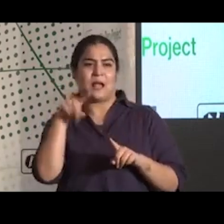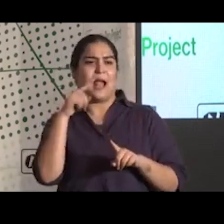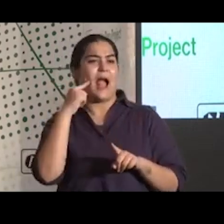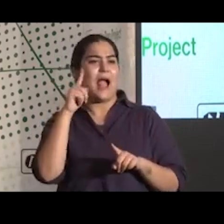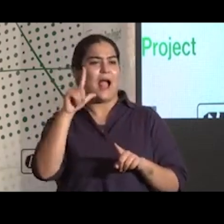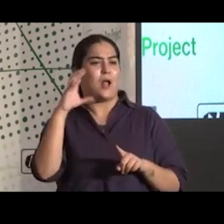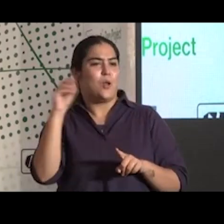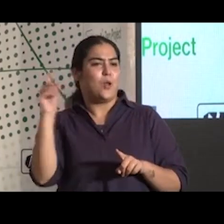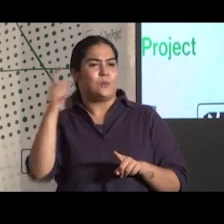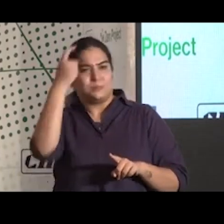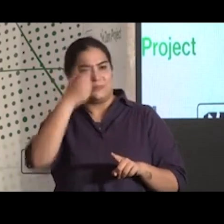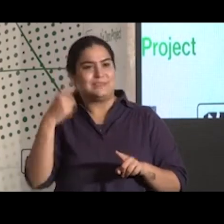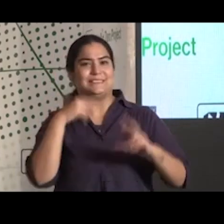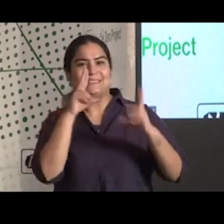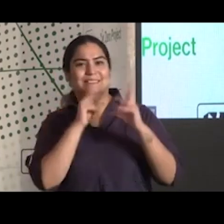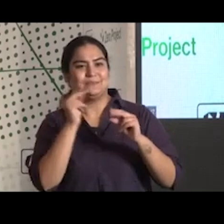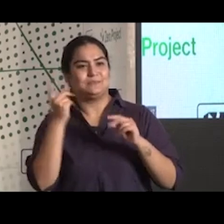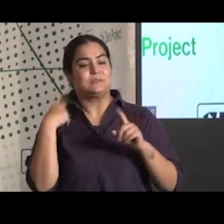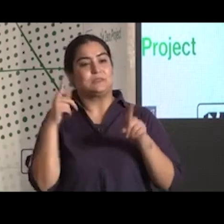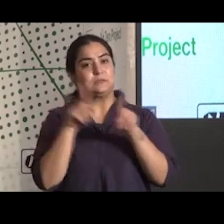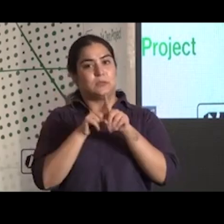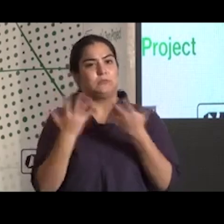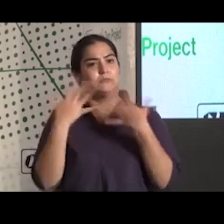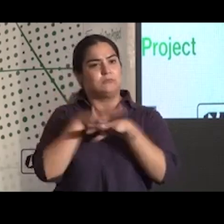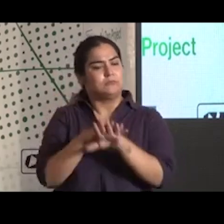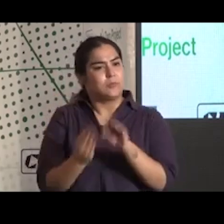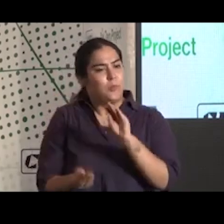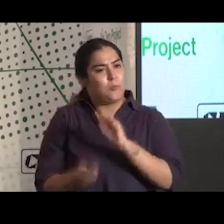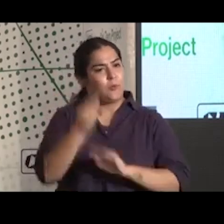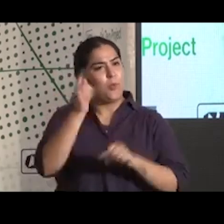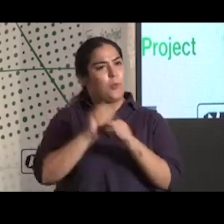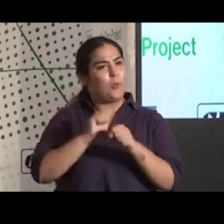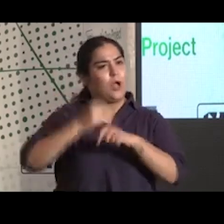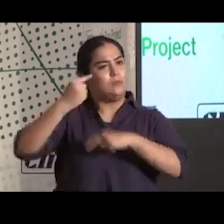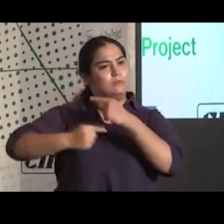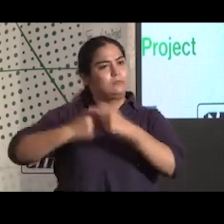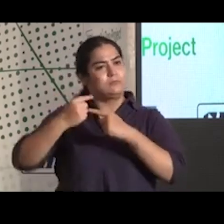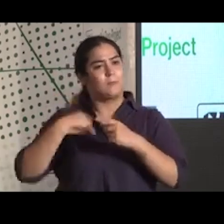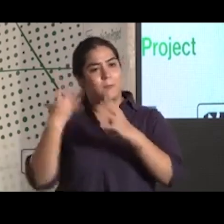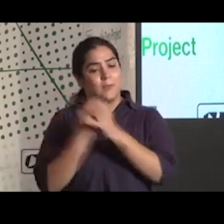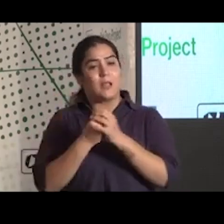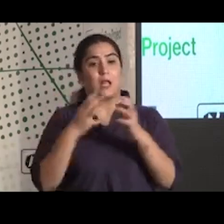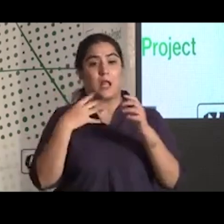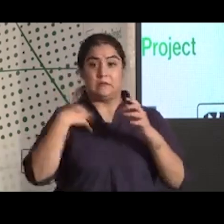I think they all have a lot of integration into the daily work that we do. We meet.